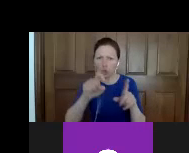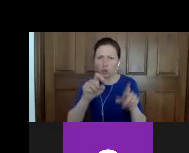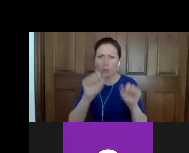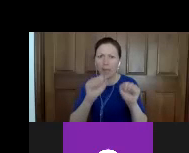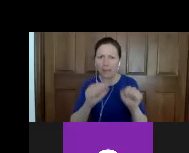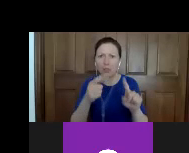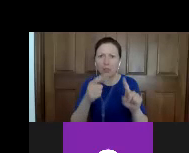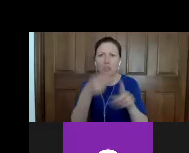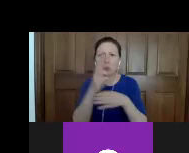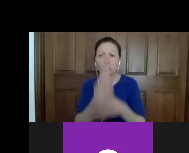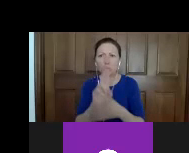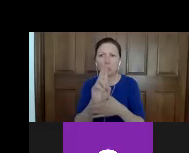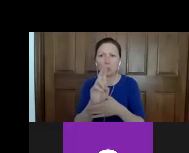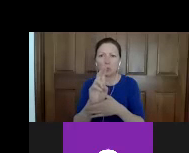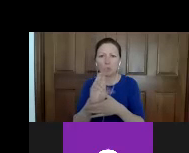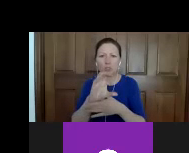We can pull this out of the Q & A.